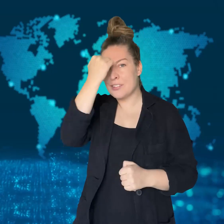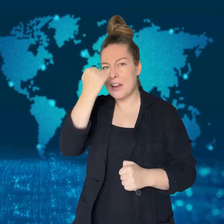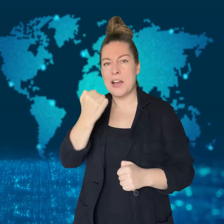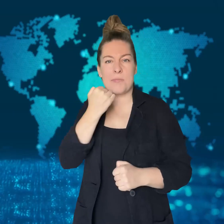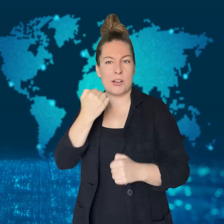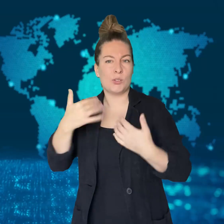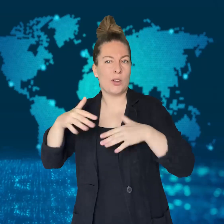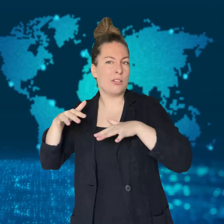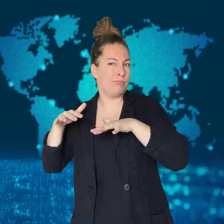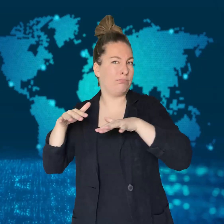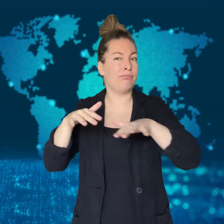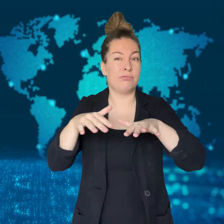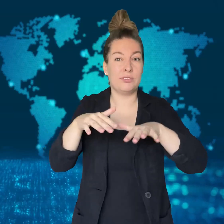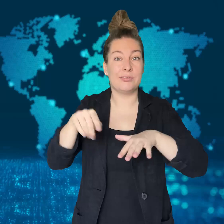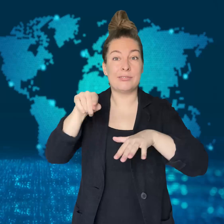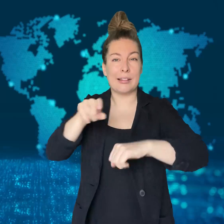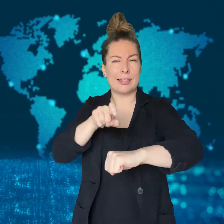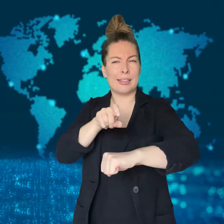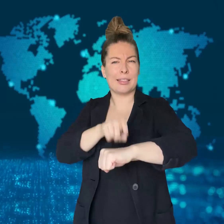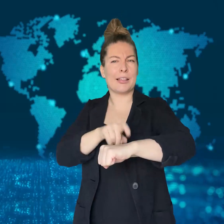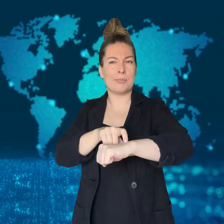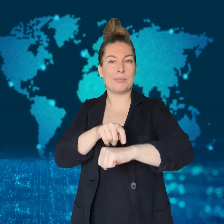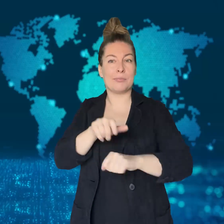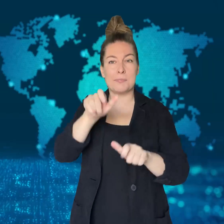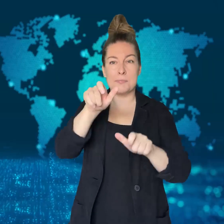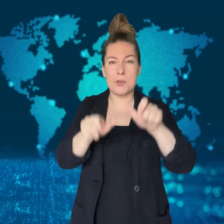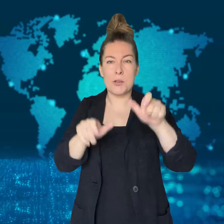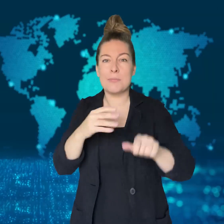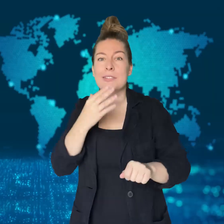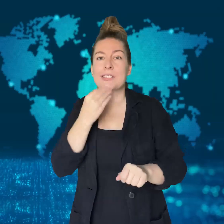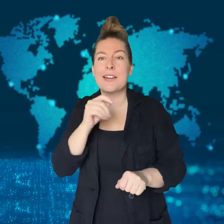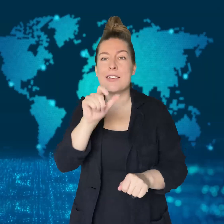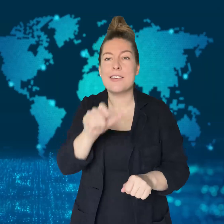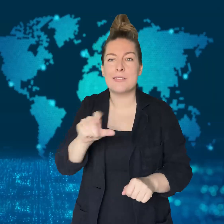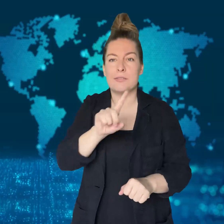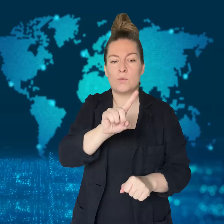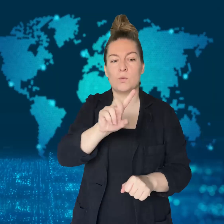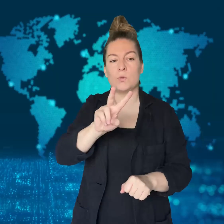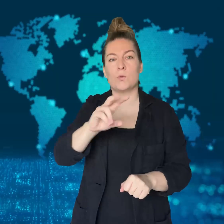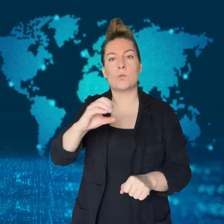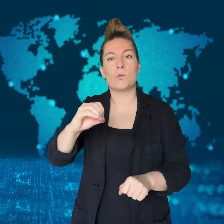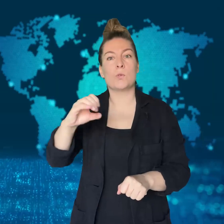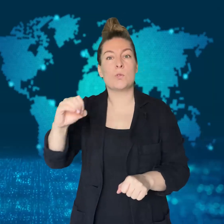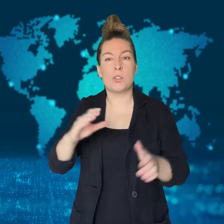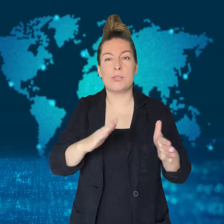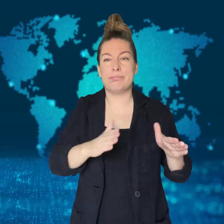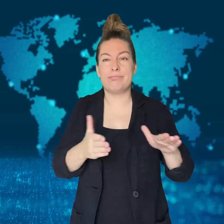Also, the increase in antisemitic incidents and protests around the world.